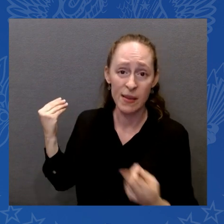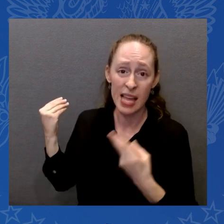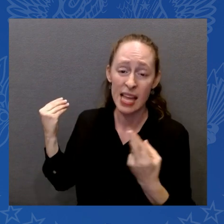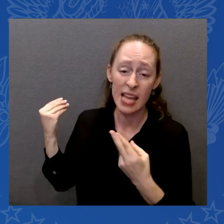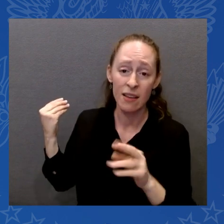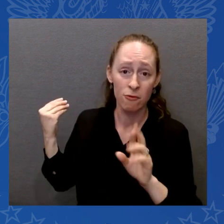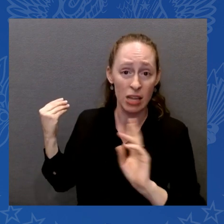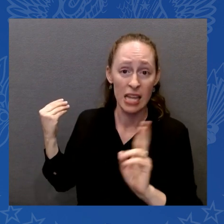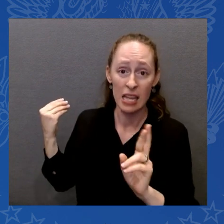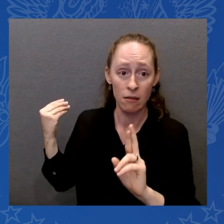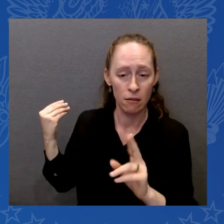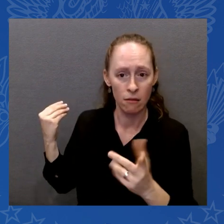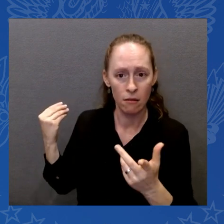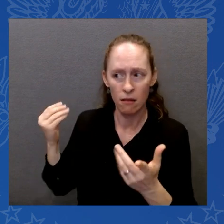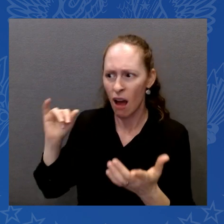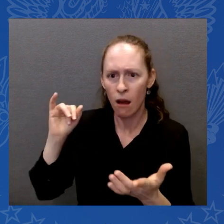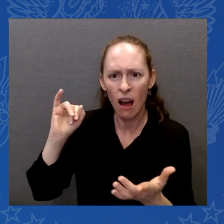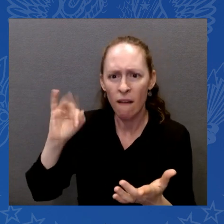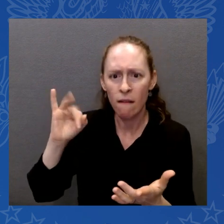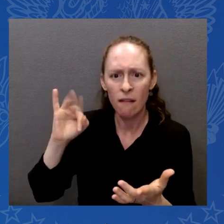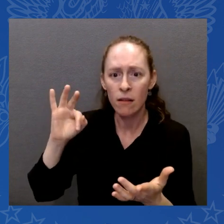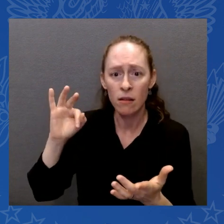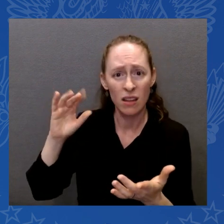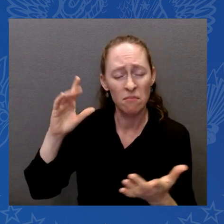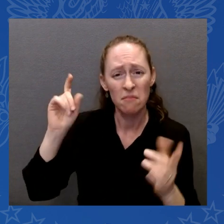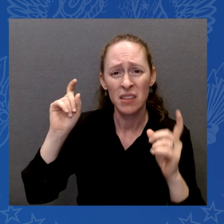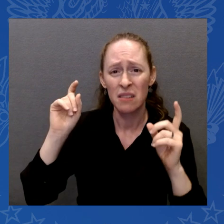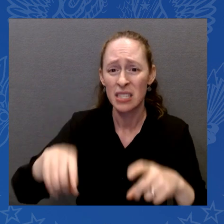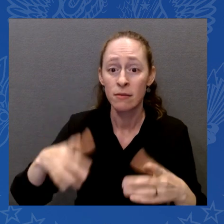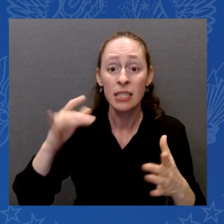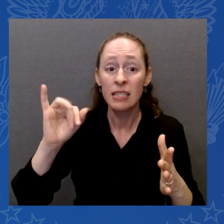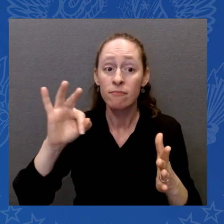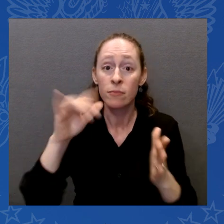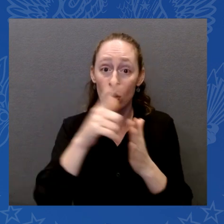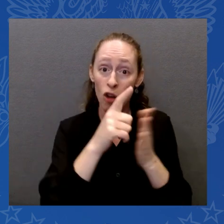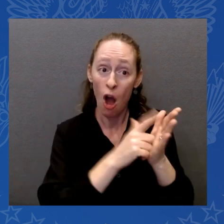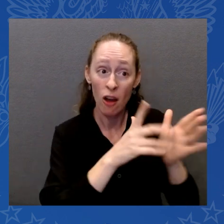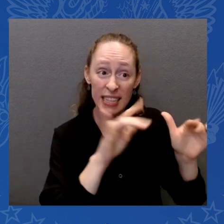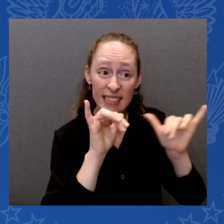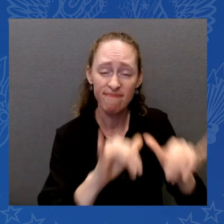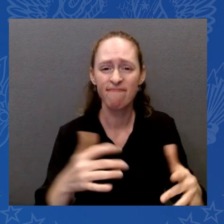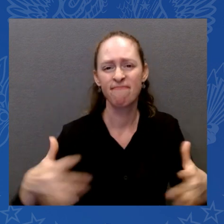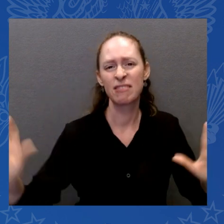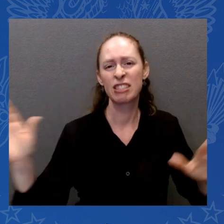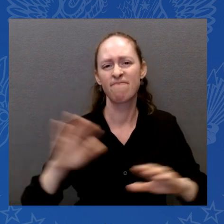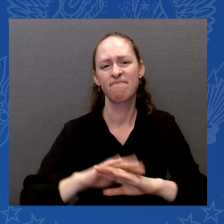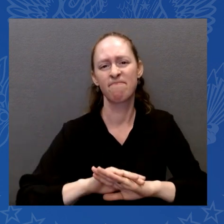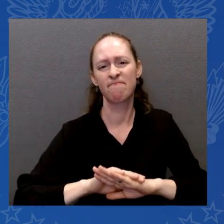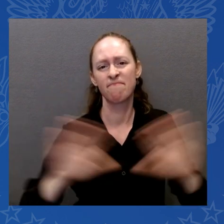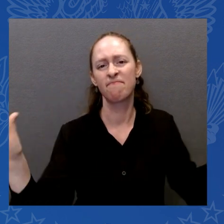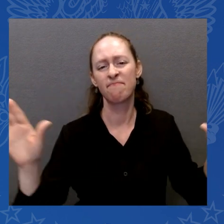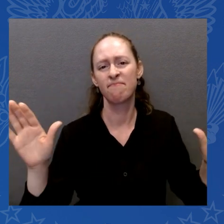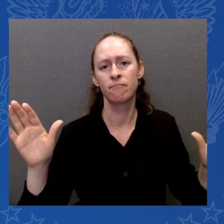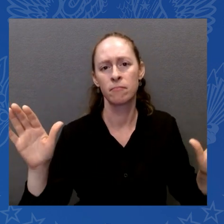is determined to be enforceable. And this is the tip of the iceberg. The economic consequences are well documented.